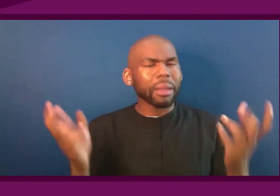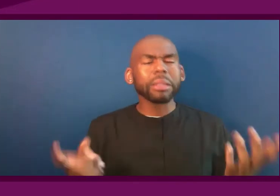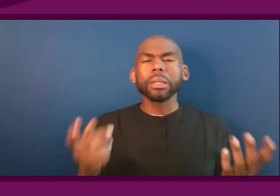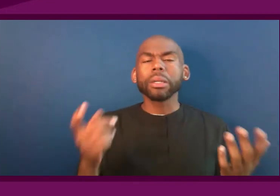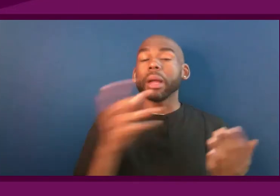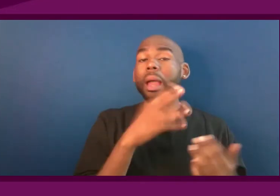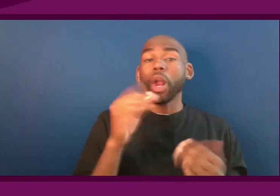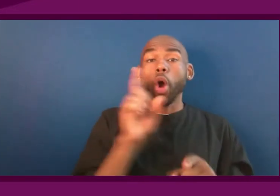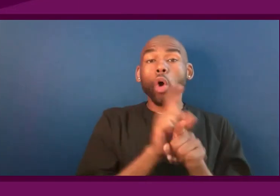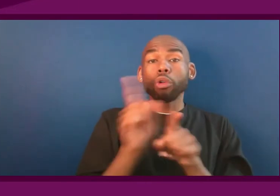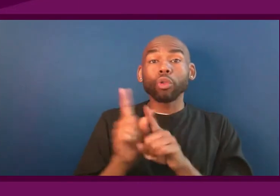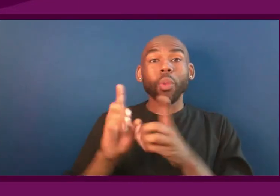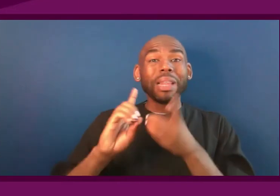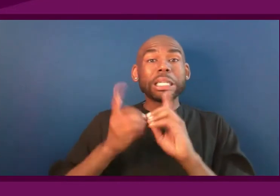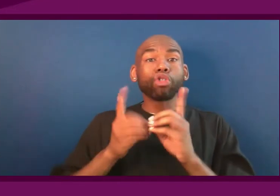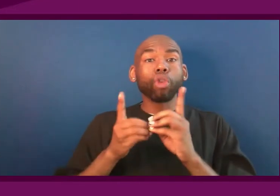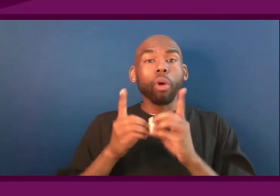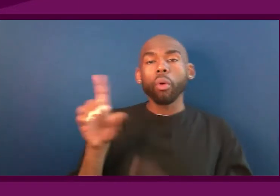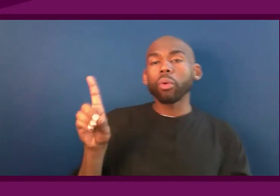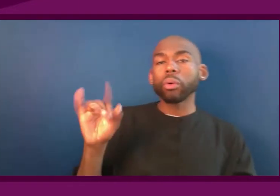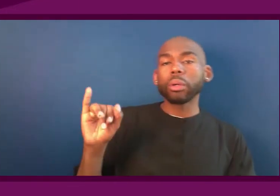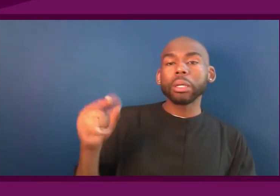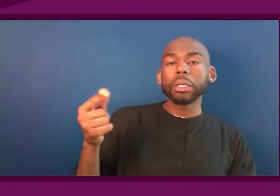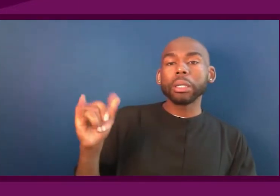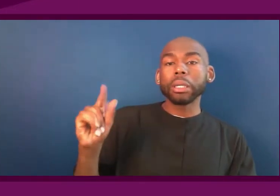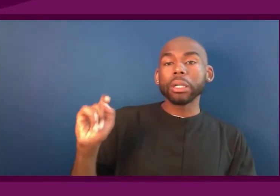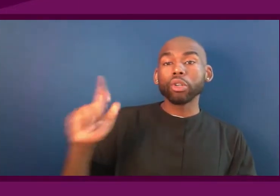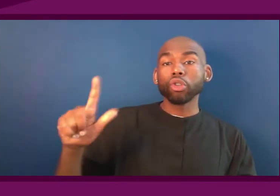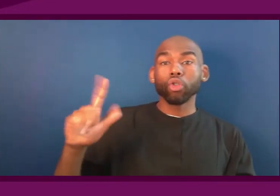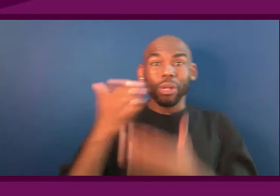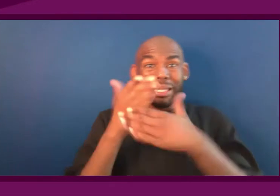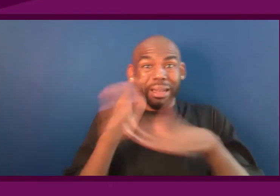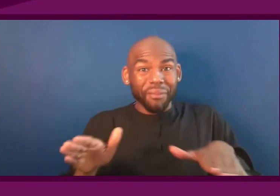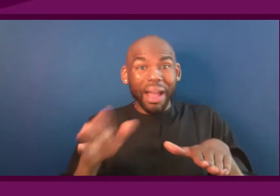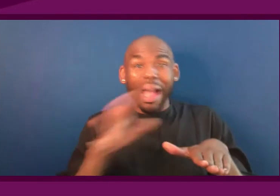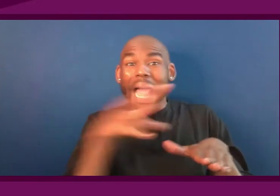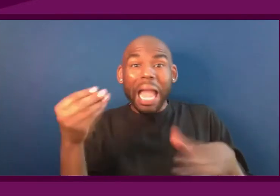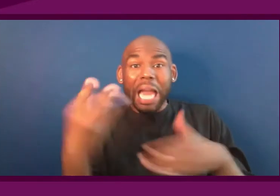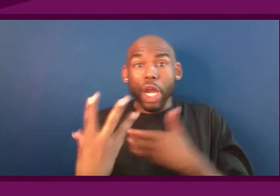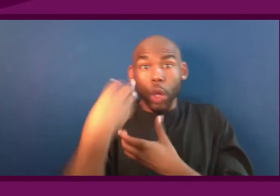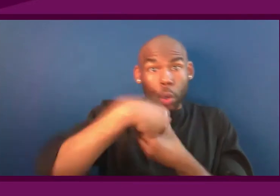to good technology. So I think when people say disability inclusion, sometimes they forget